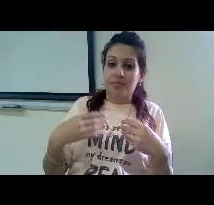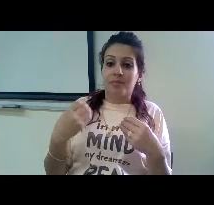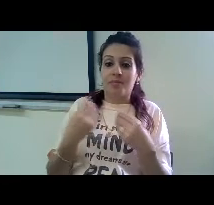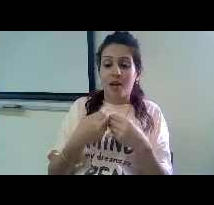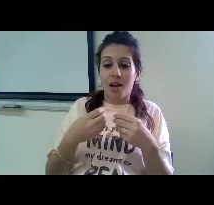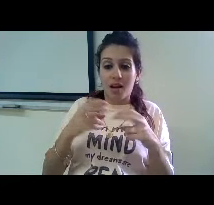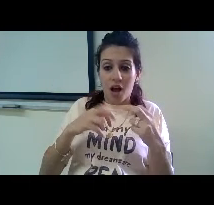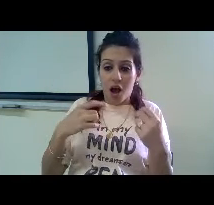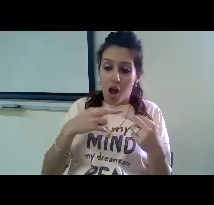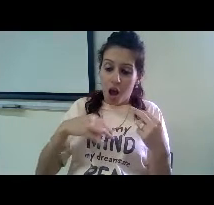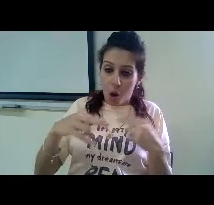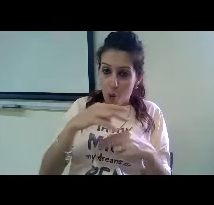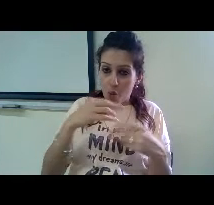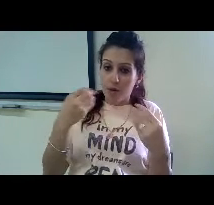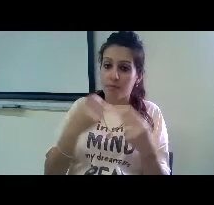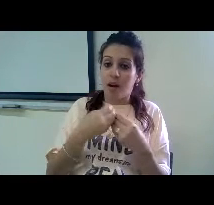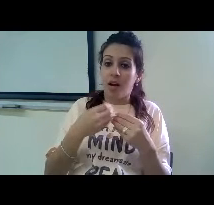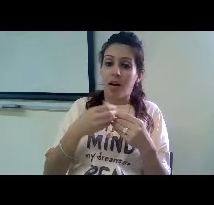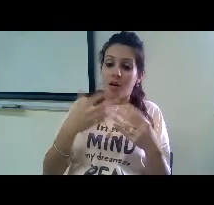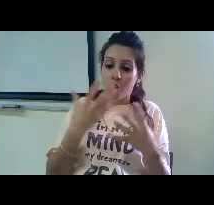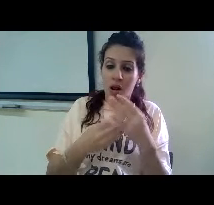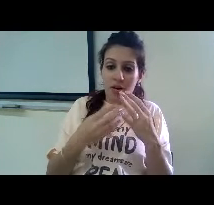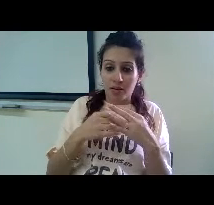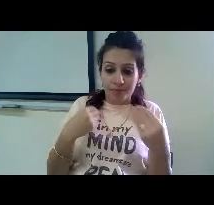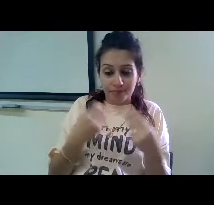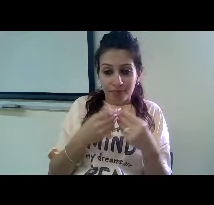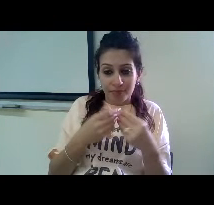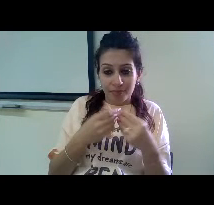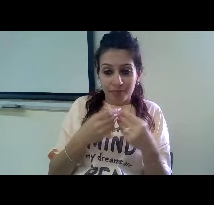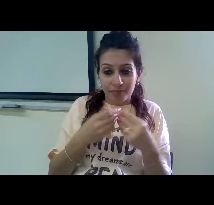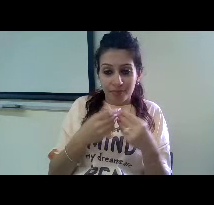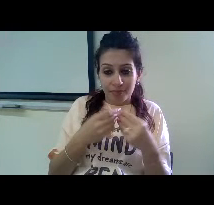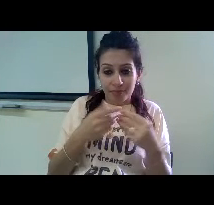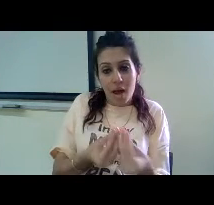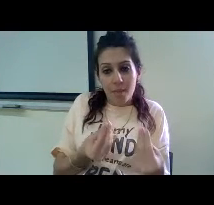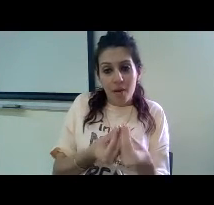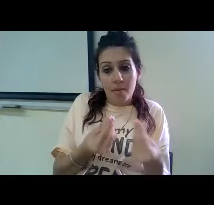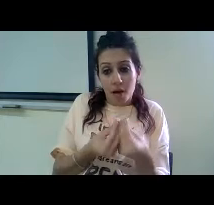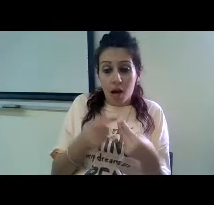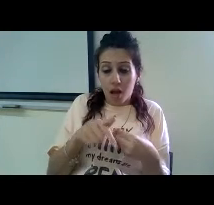to have assertive communication with the school, but not aggressive. And for this reason,